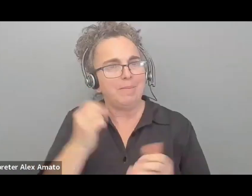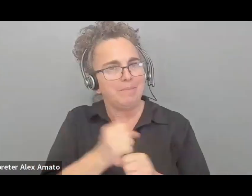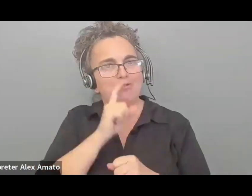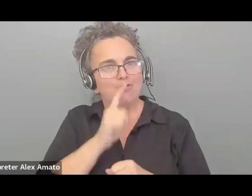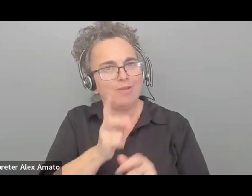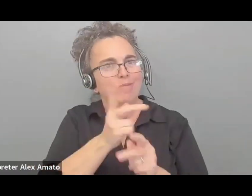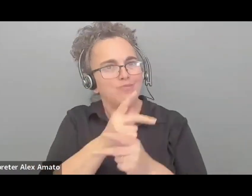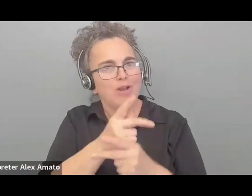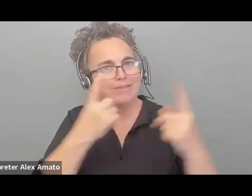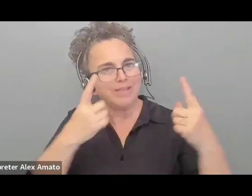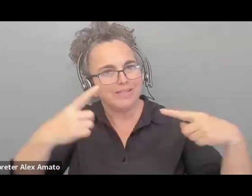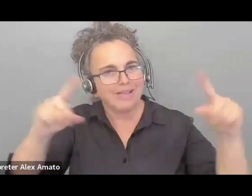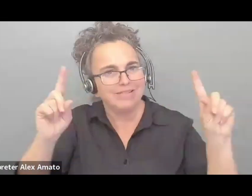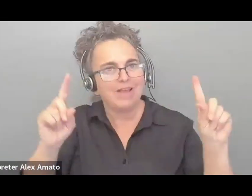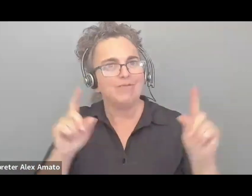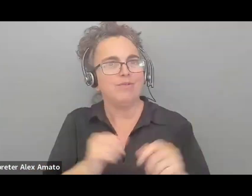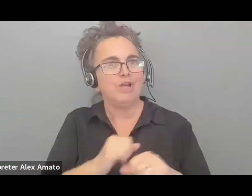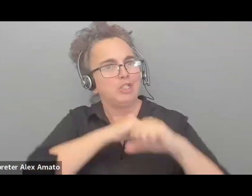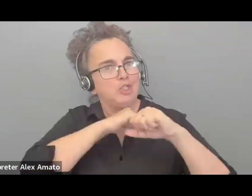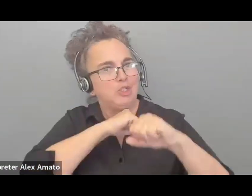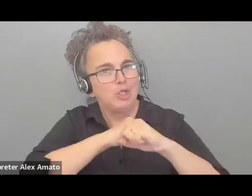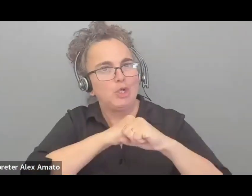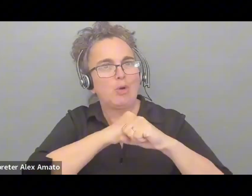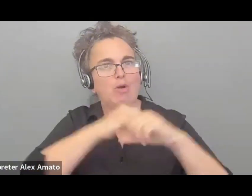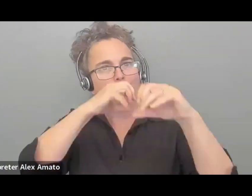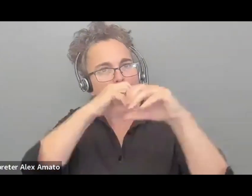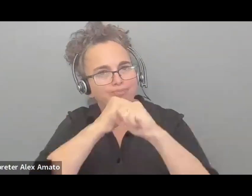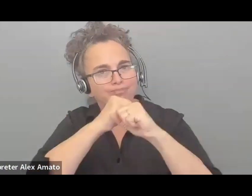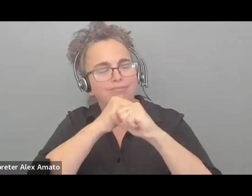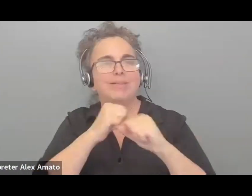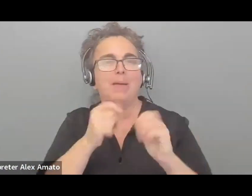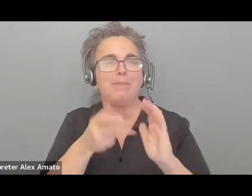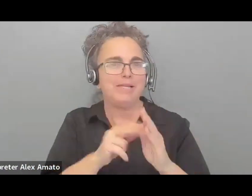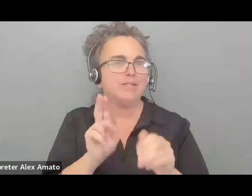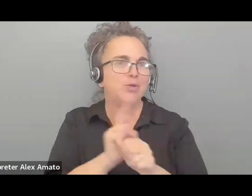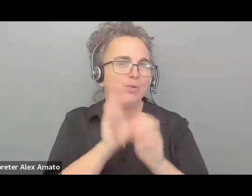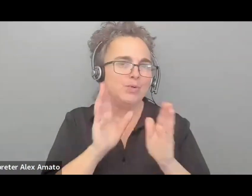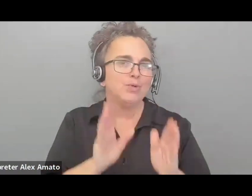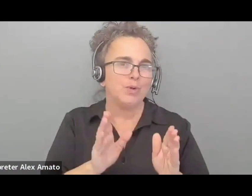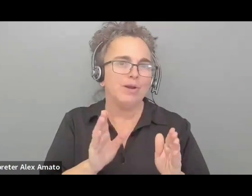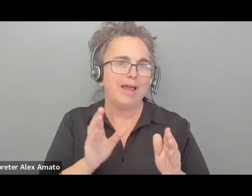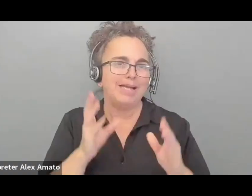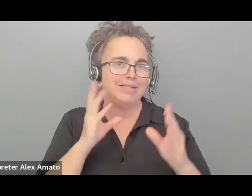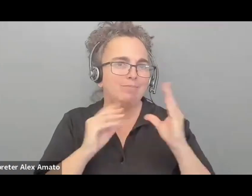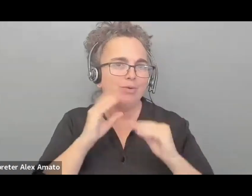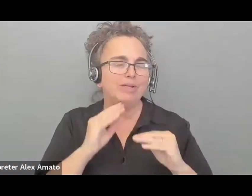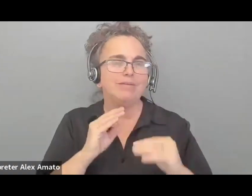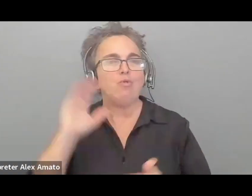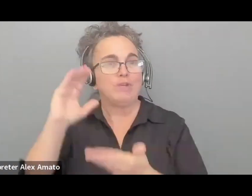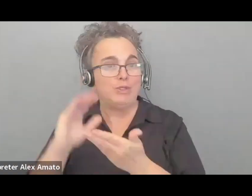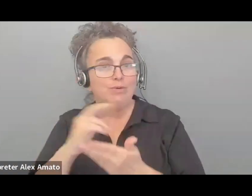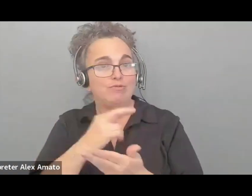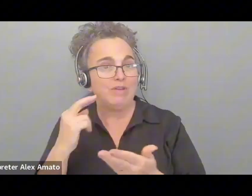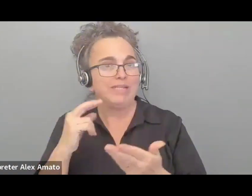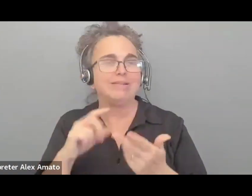And so by doing so we can improve user experience. We're also reducing risk and we're also building trust in all of our security solutions.